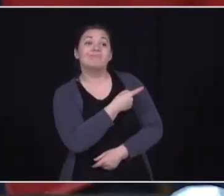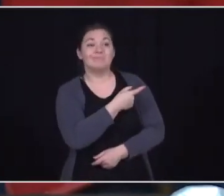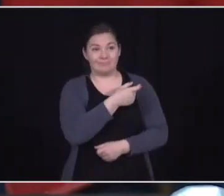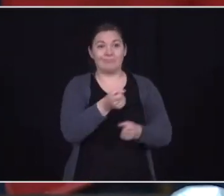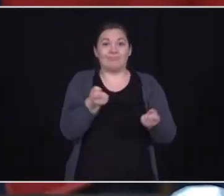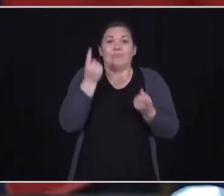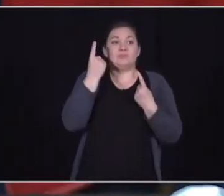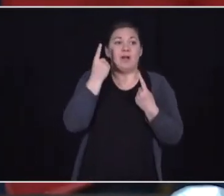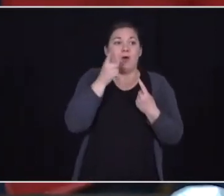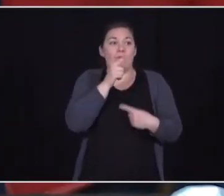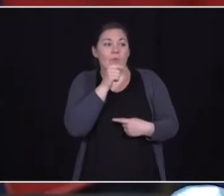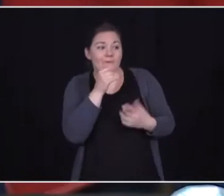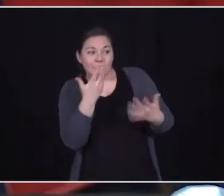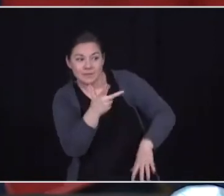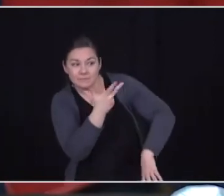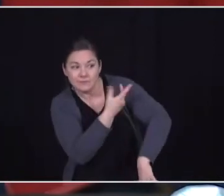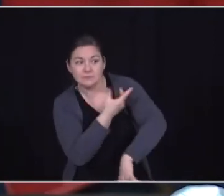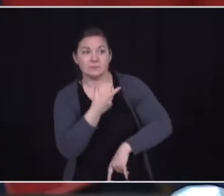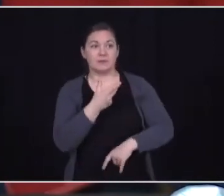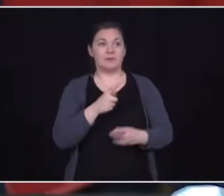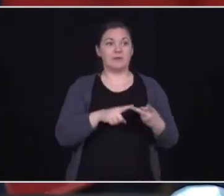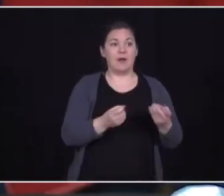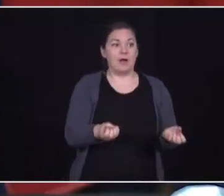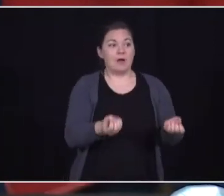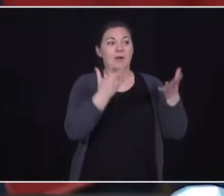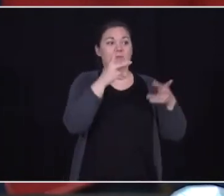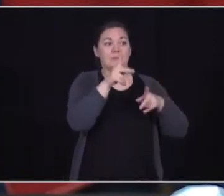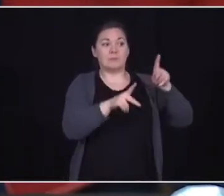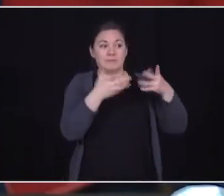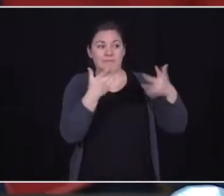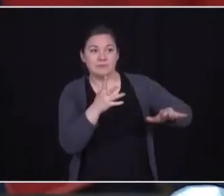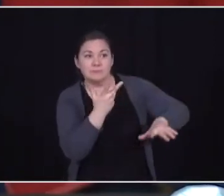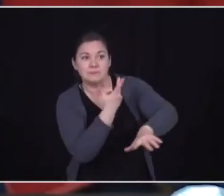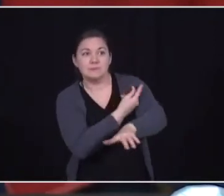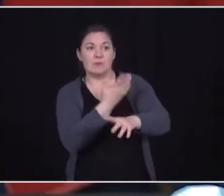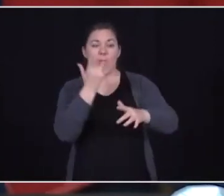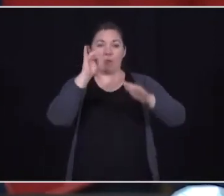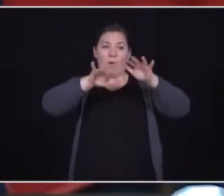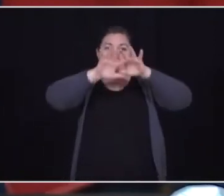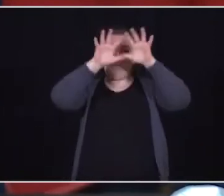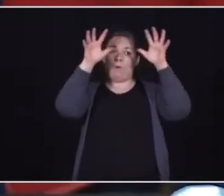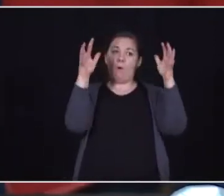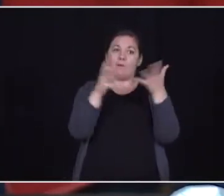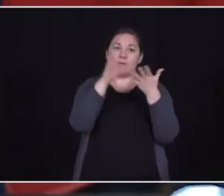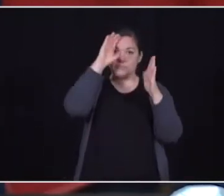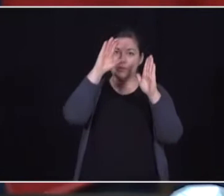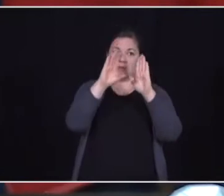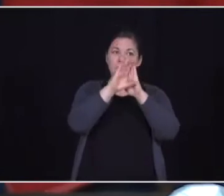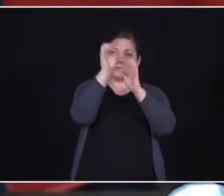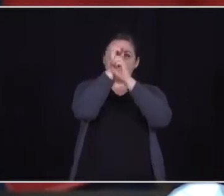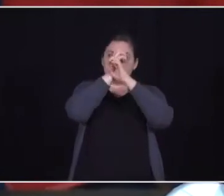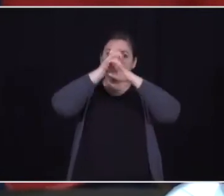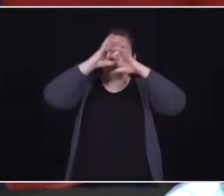I am not aware of specific recheck. I have not seen any but I cannot speak for the whole test scores.